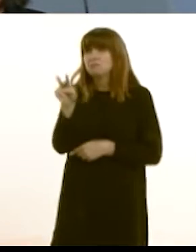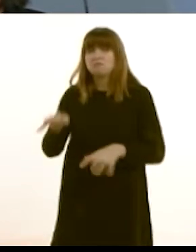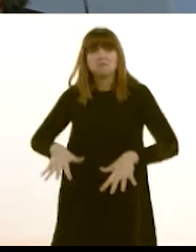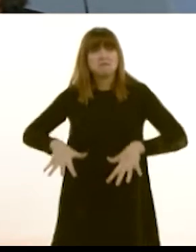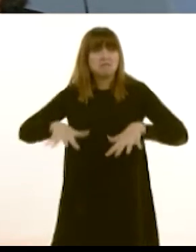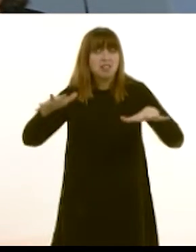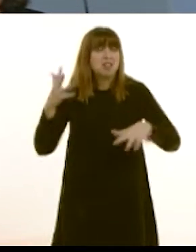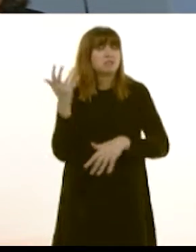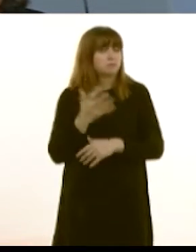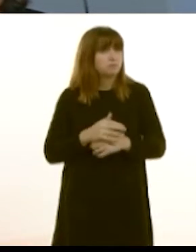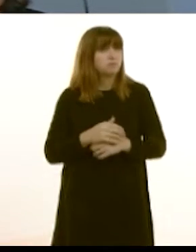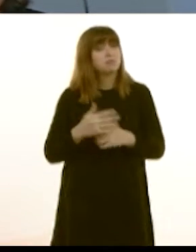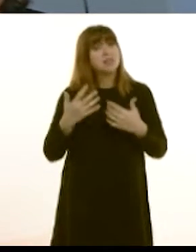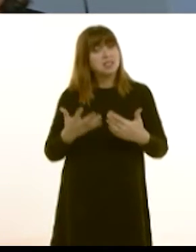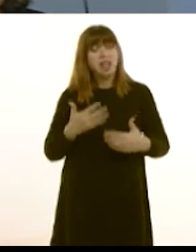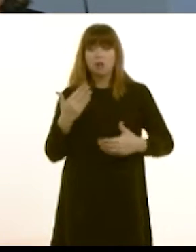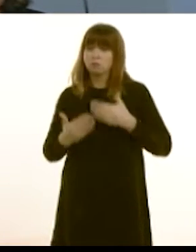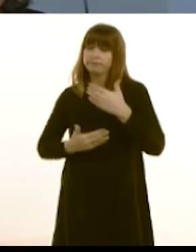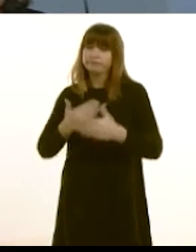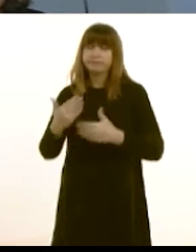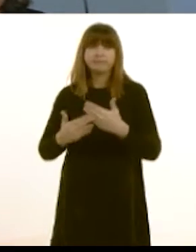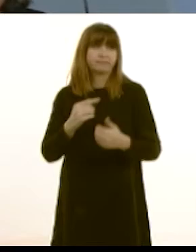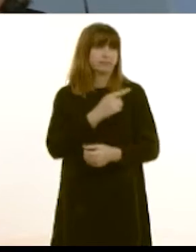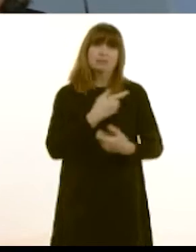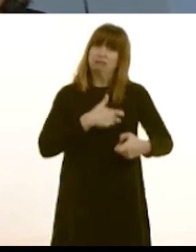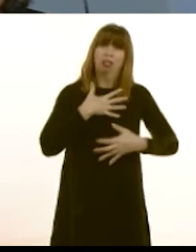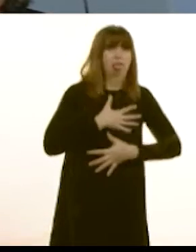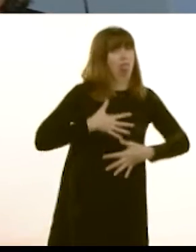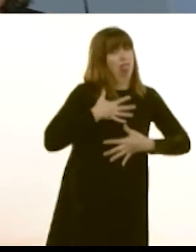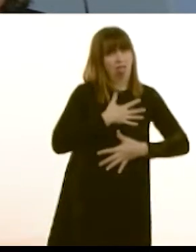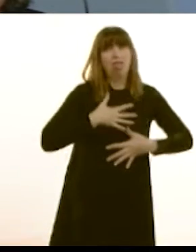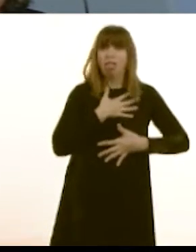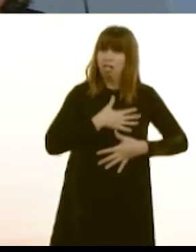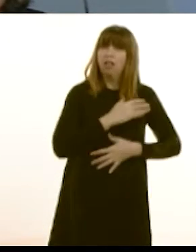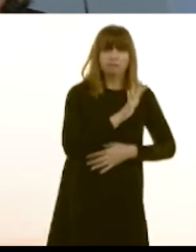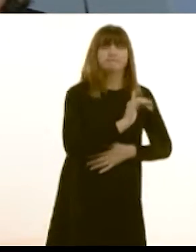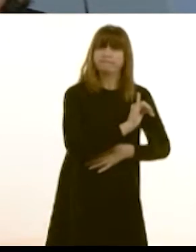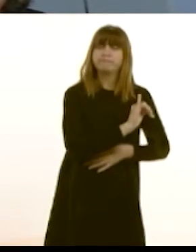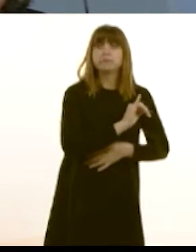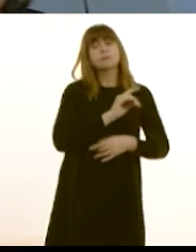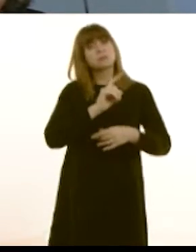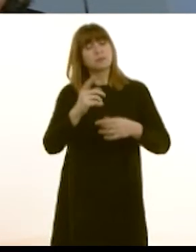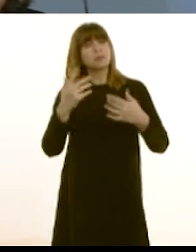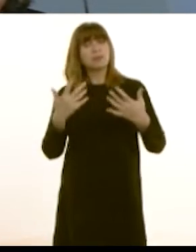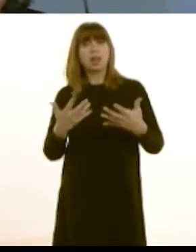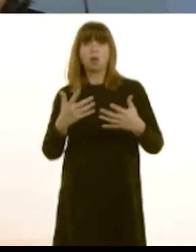Now some time has passedónot for the victims of the flooding, because theyíll be living with it for many weeks and months aheadómany of the public bodies, such as local authorities,